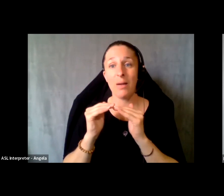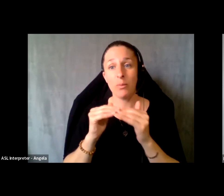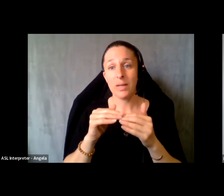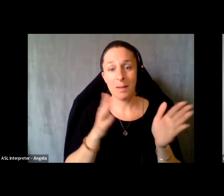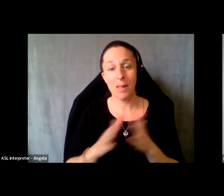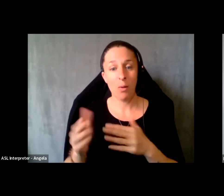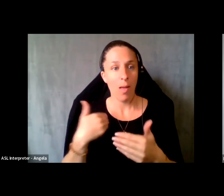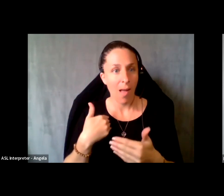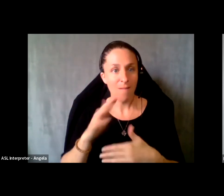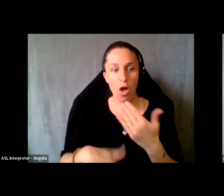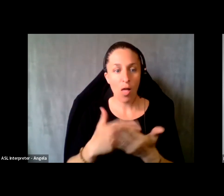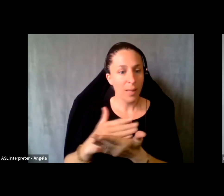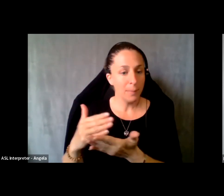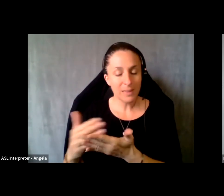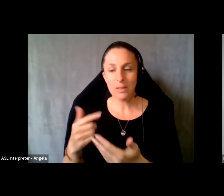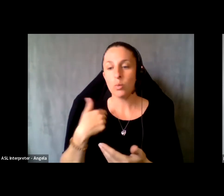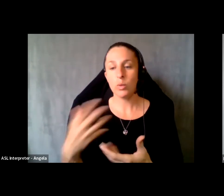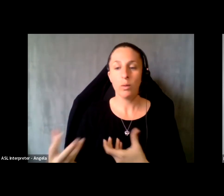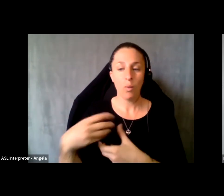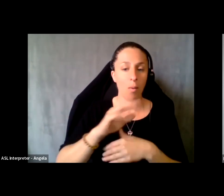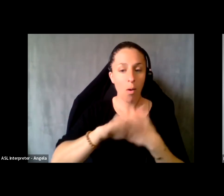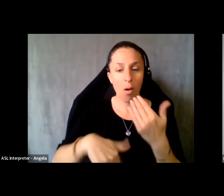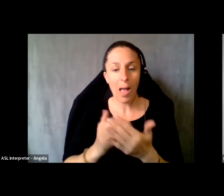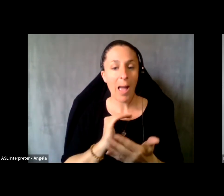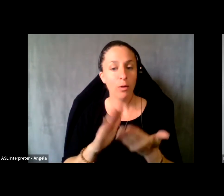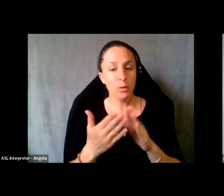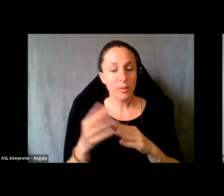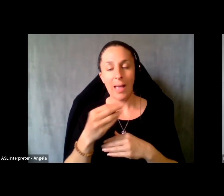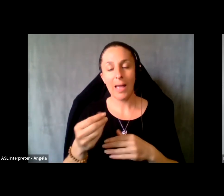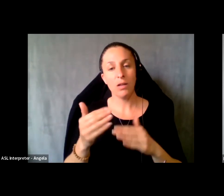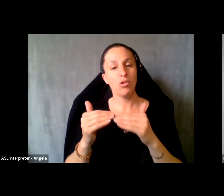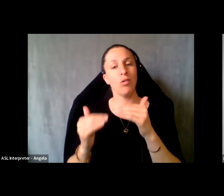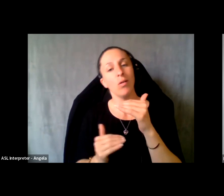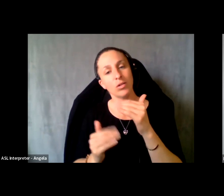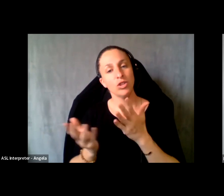we incorporate all of our communities and our underserved populations so for our state